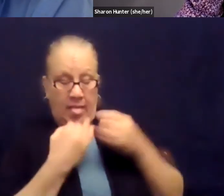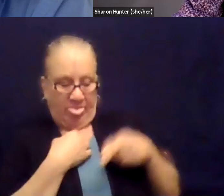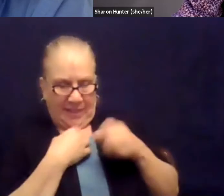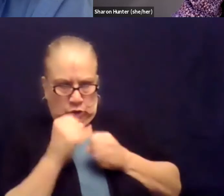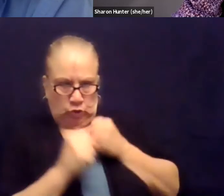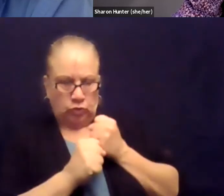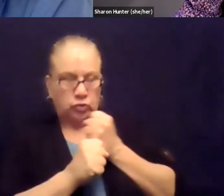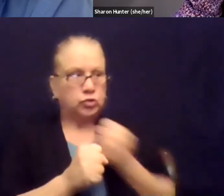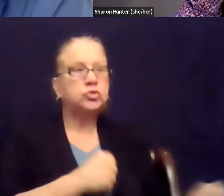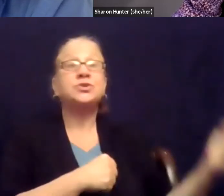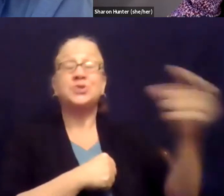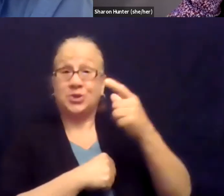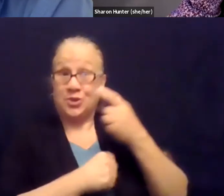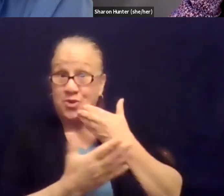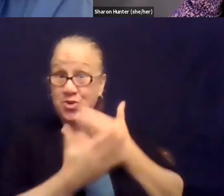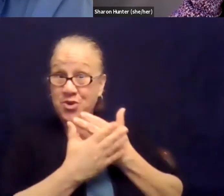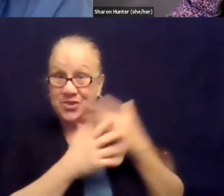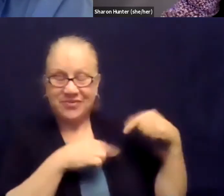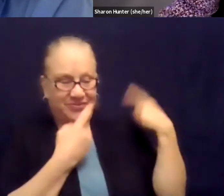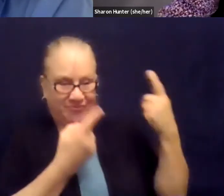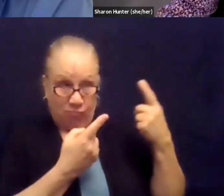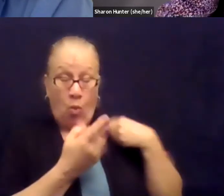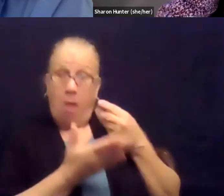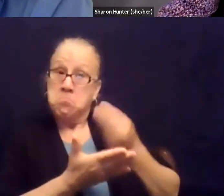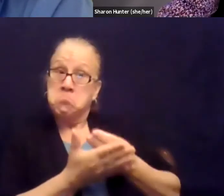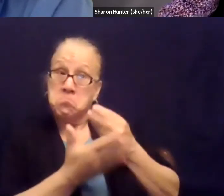things are good because we got a significant amount of money in aid last year